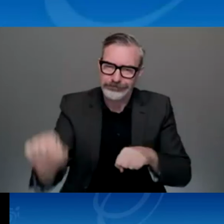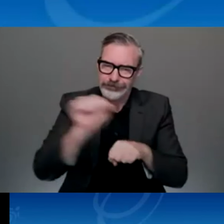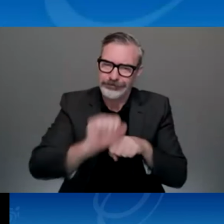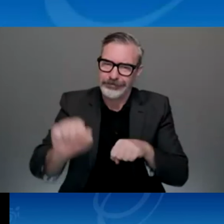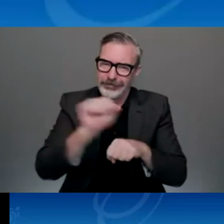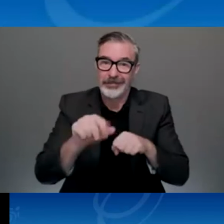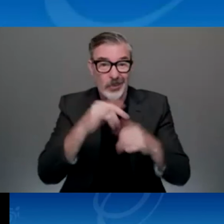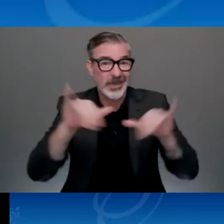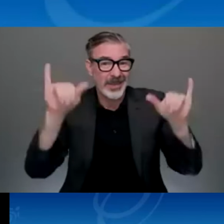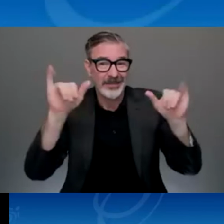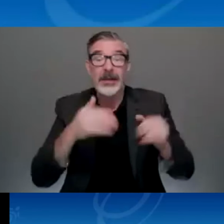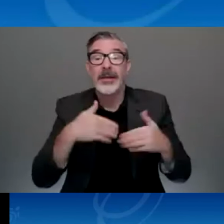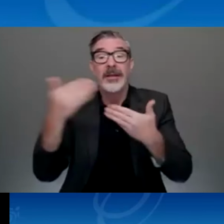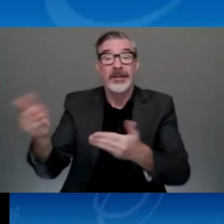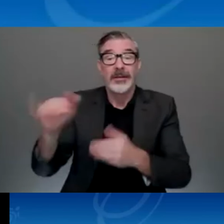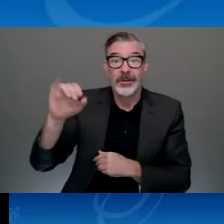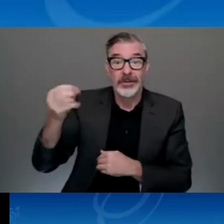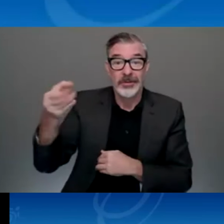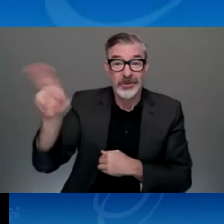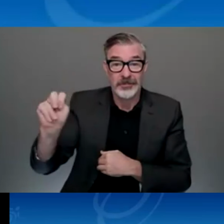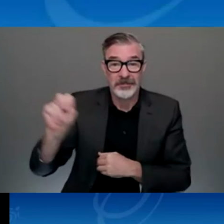Jon, I'll hand it over to you.